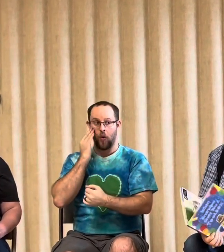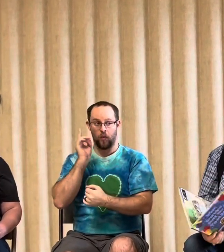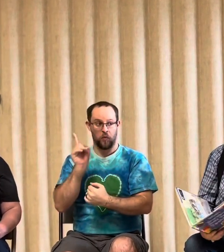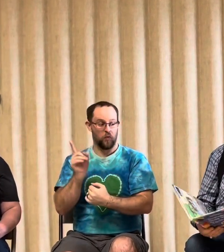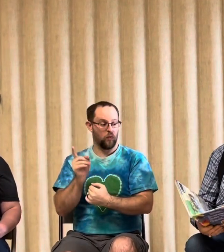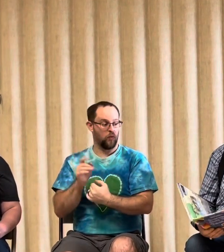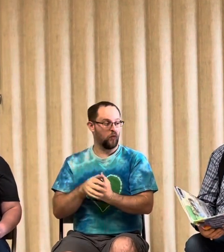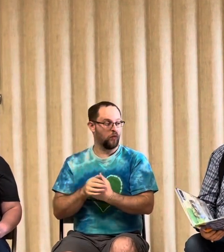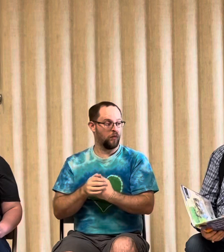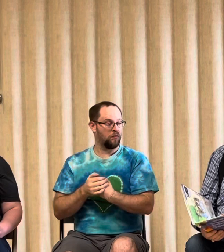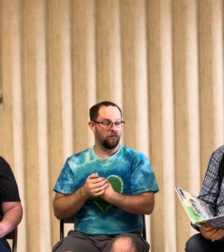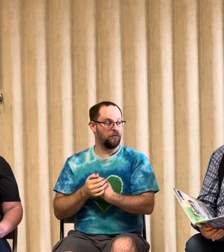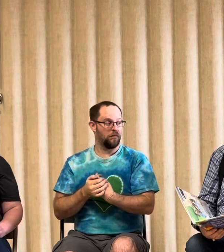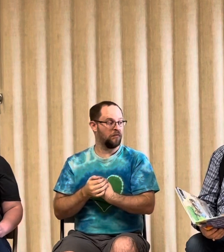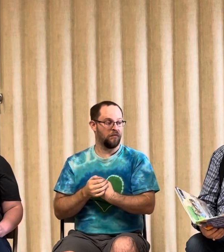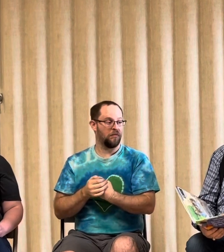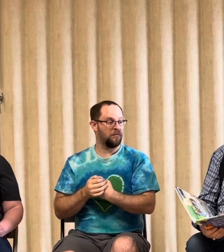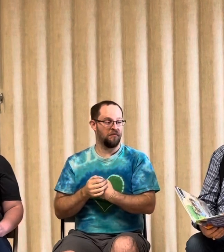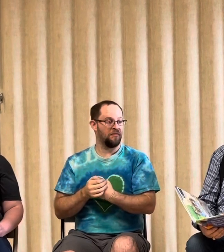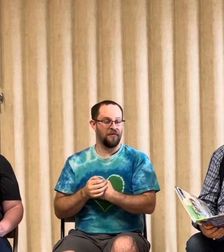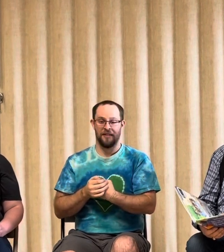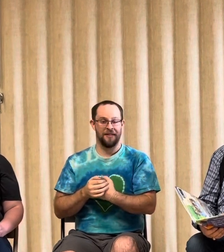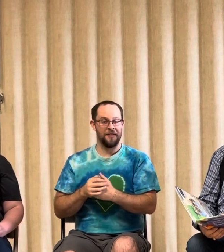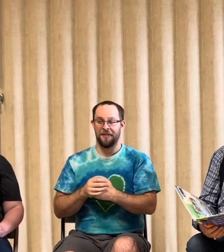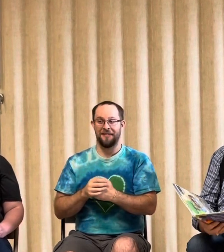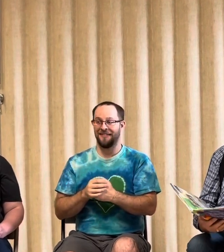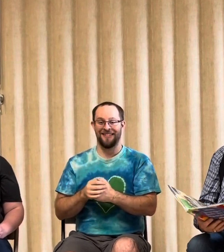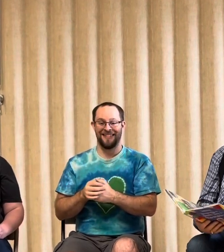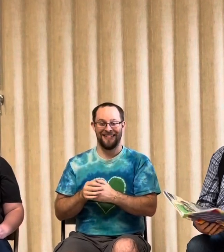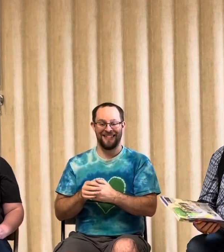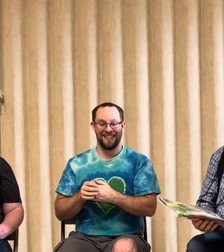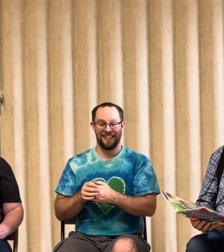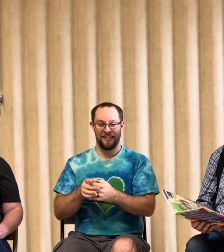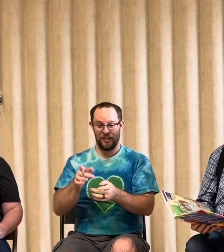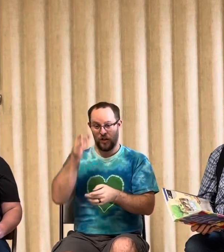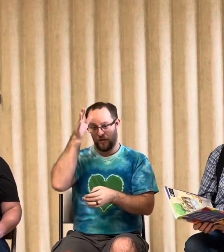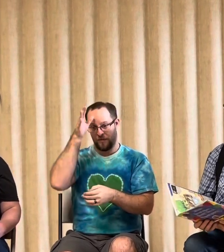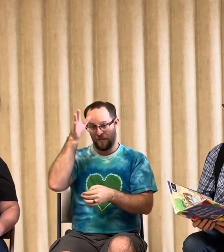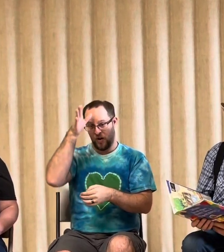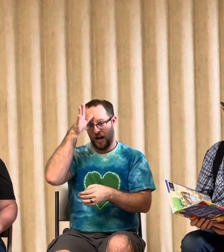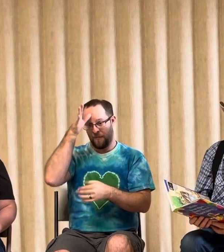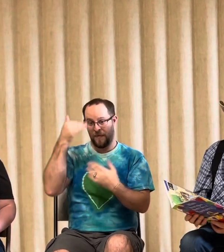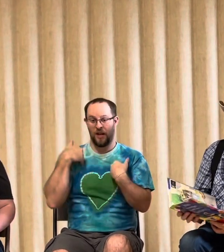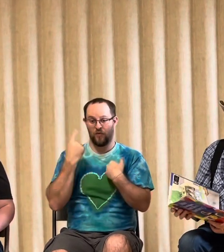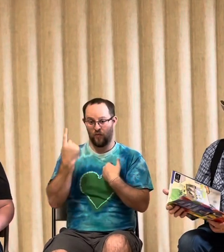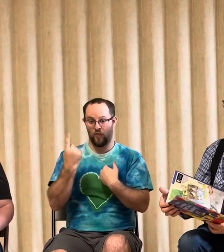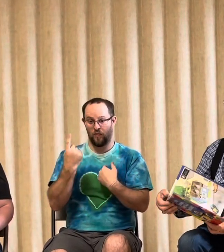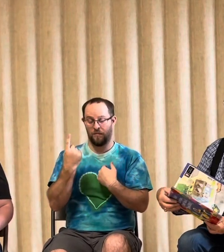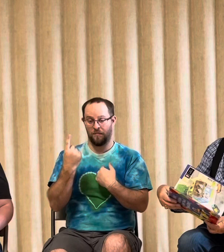You haven't seen toolboxes lately have you. Oh! AUDIENCE: My dad has one in his garage.